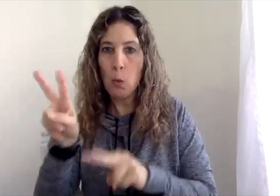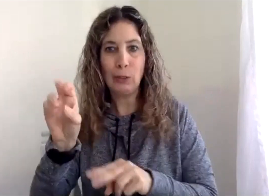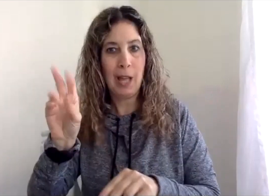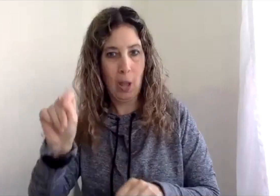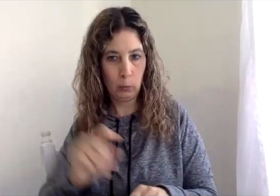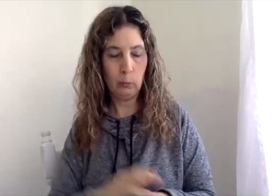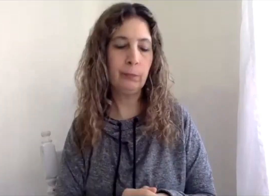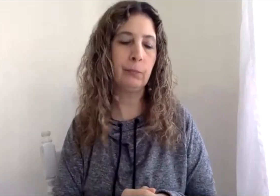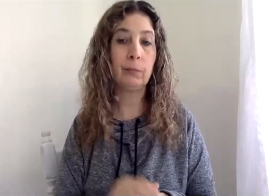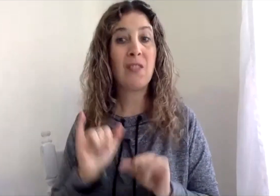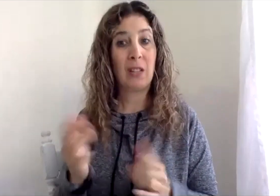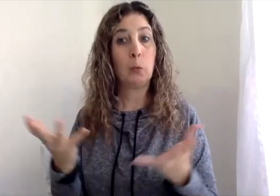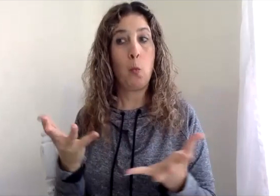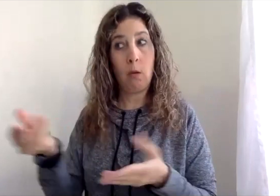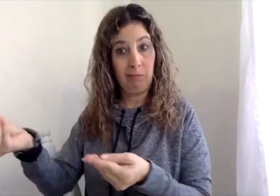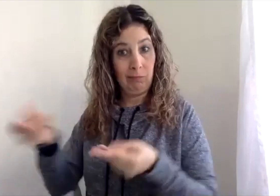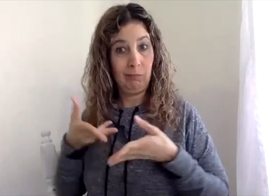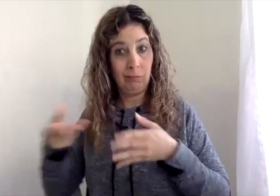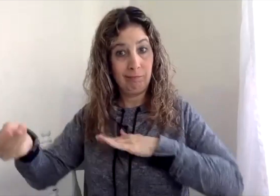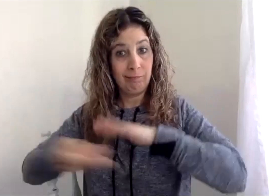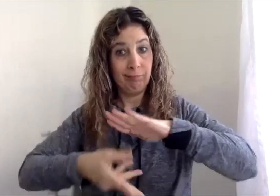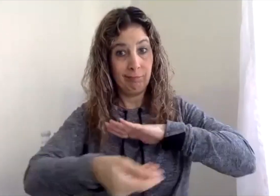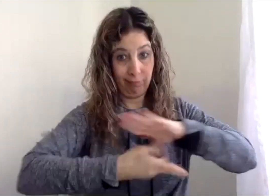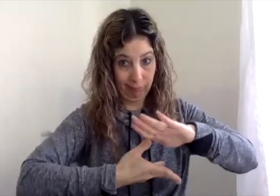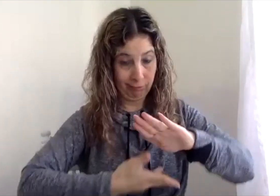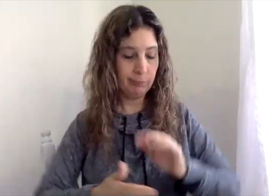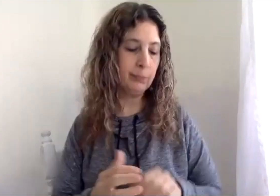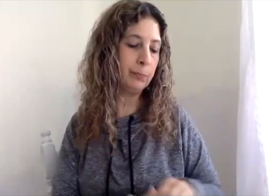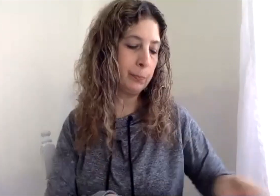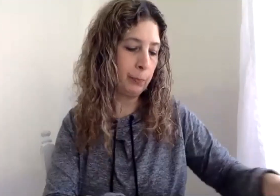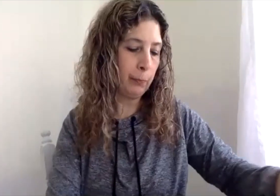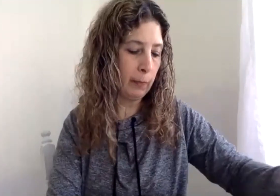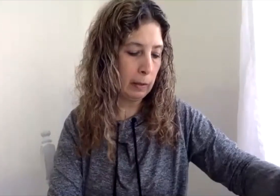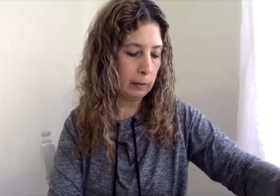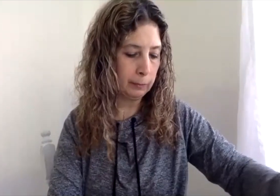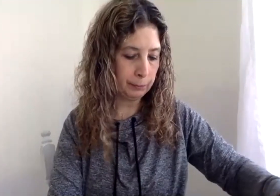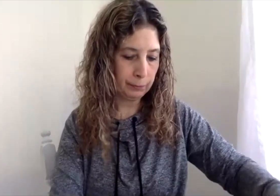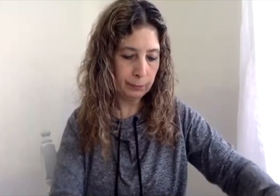but Dr. Mason wanted to watch out for what they had to say so both of them gave me comments.